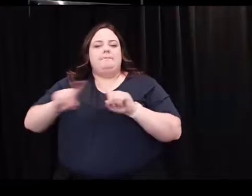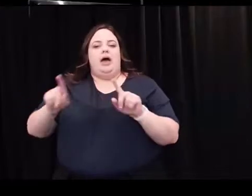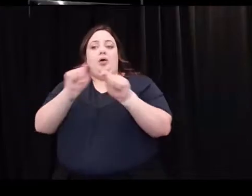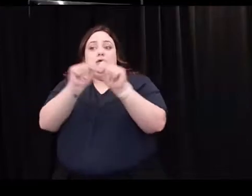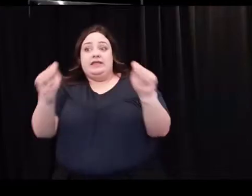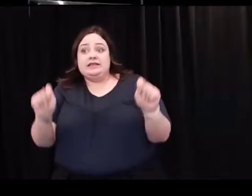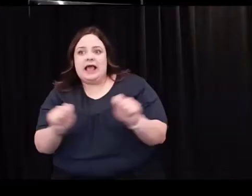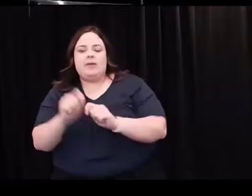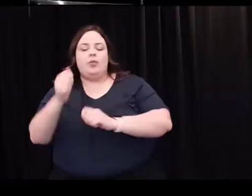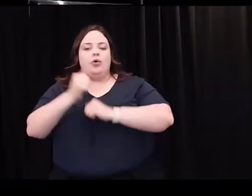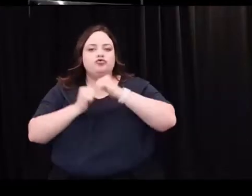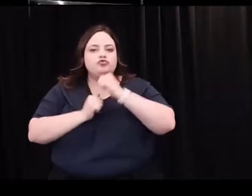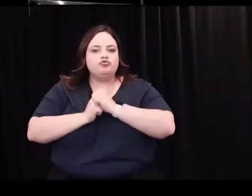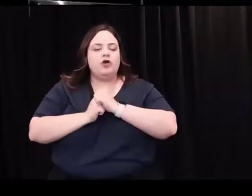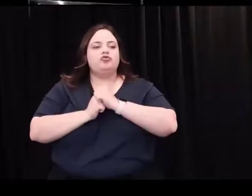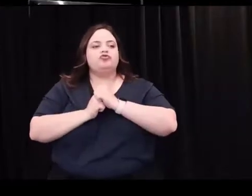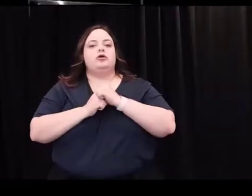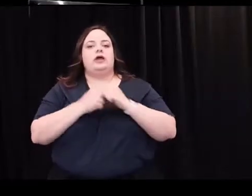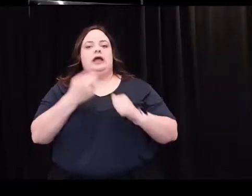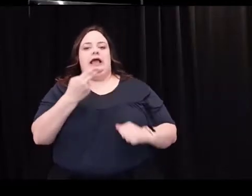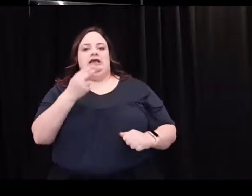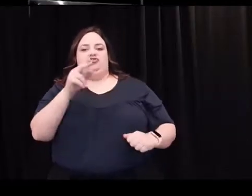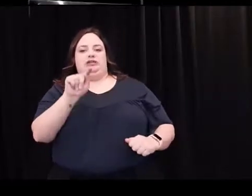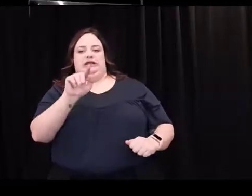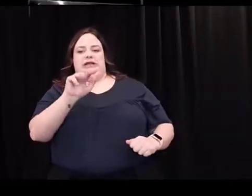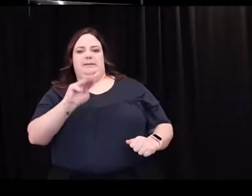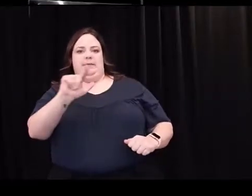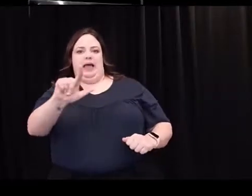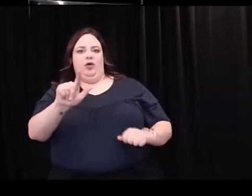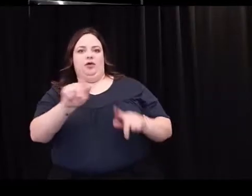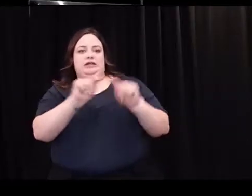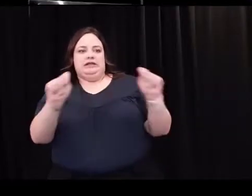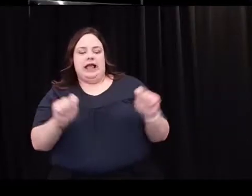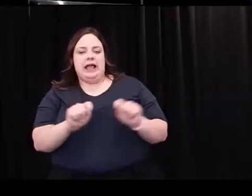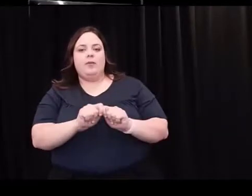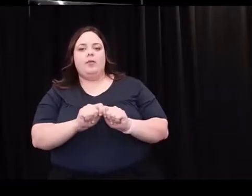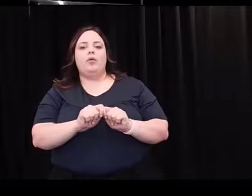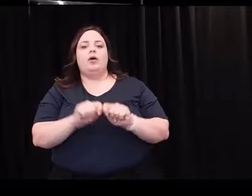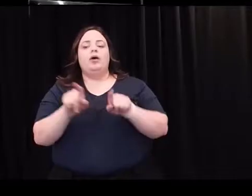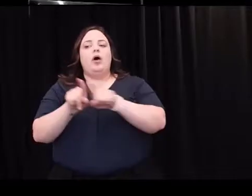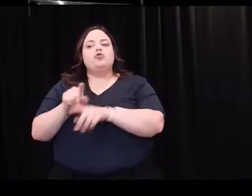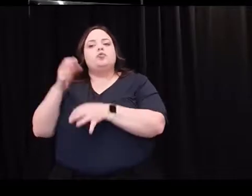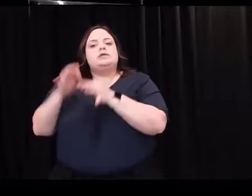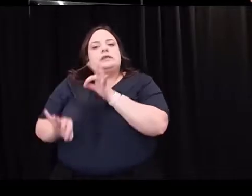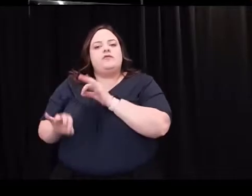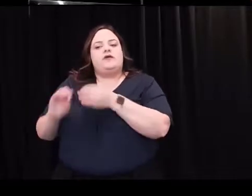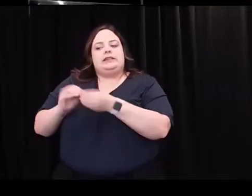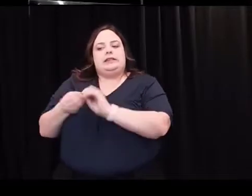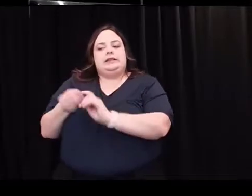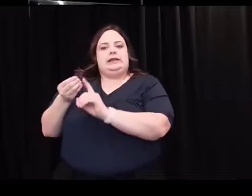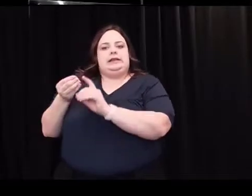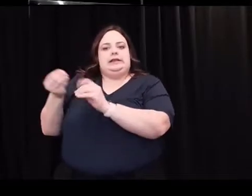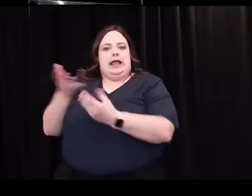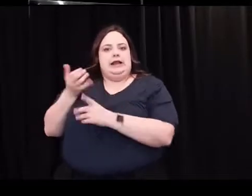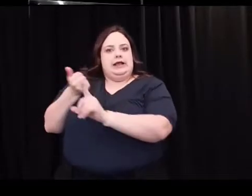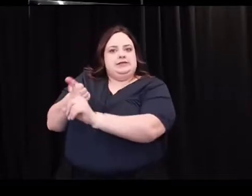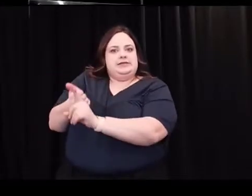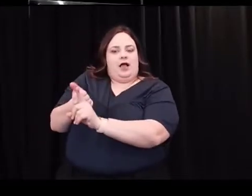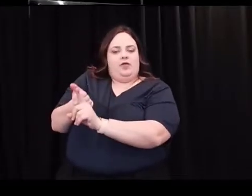a structured HTML table, as well as simplifying the data itself. So a lot of times we'll see